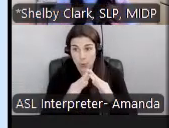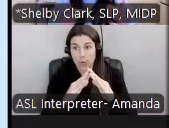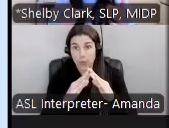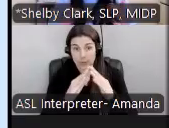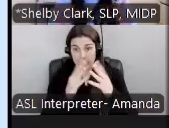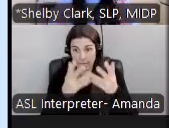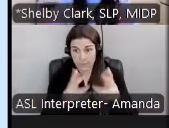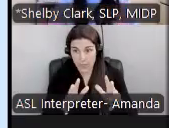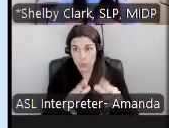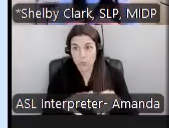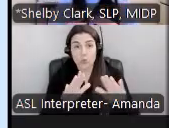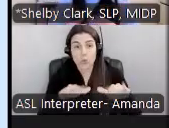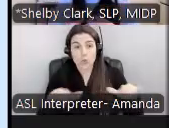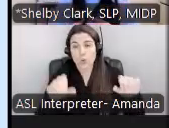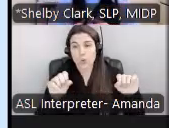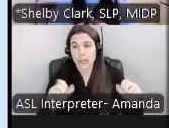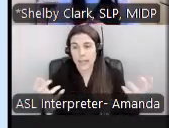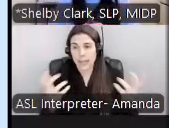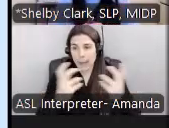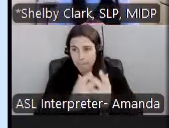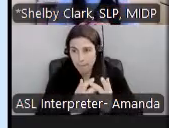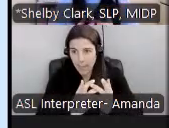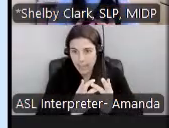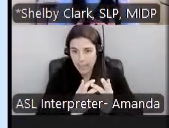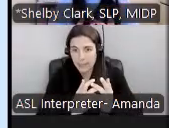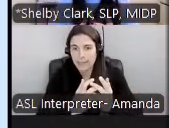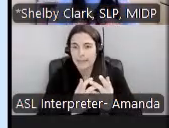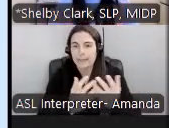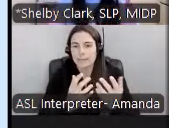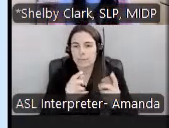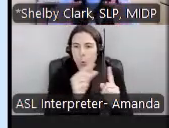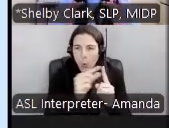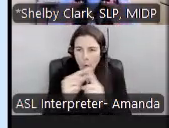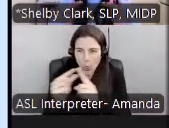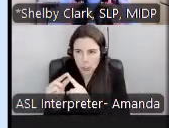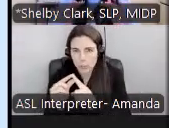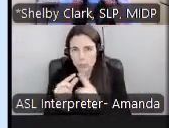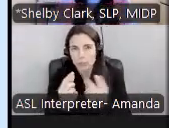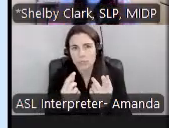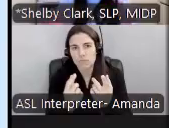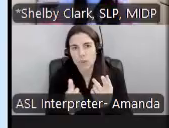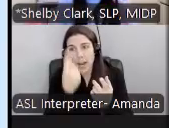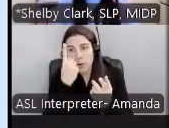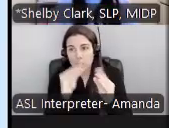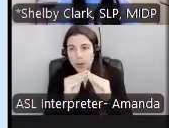children can combine units to communicate ideas clearly, the basic structure is complete.